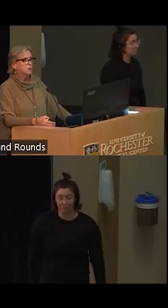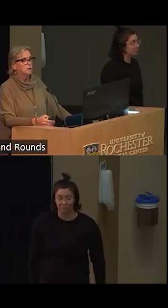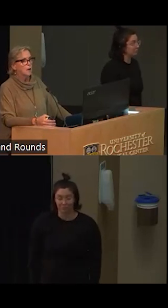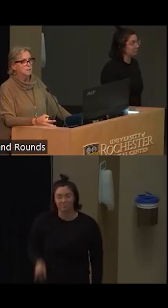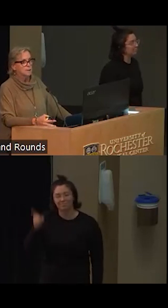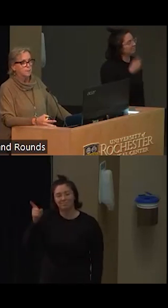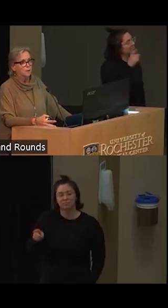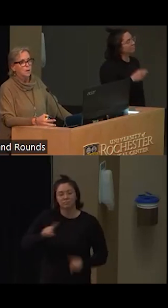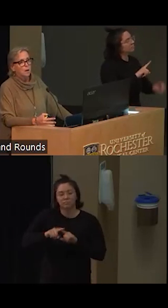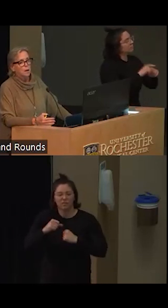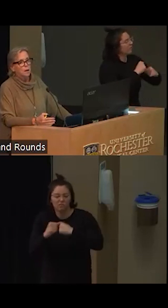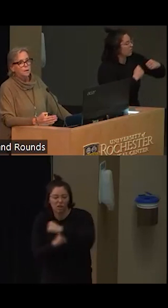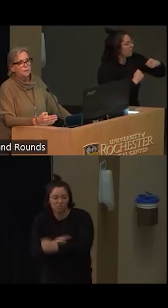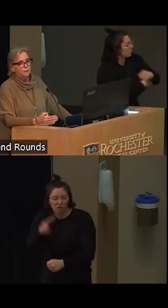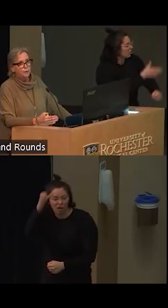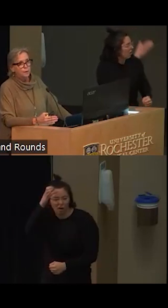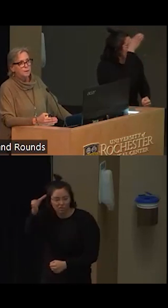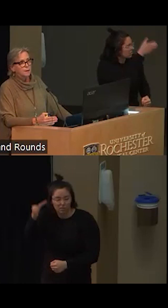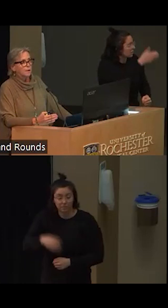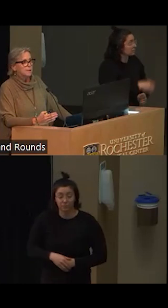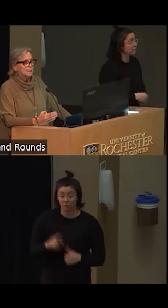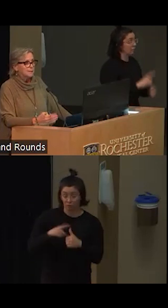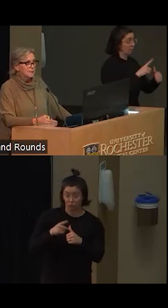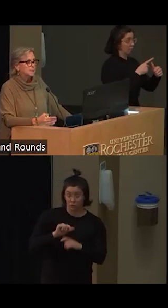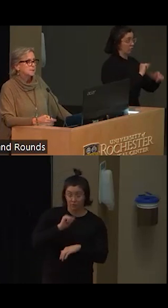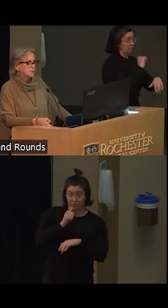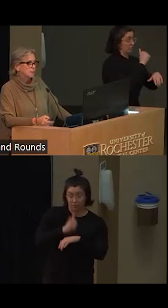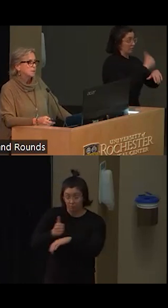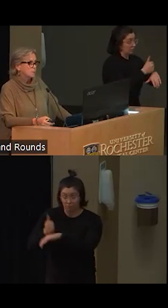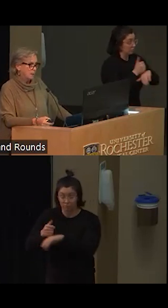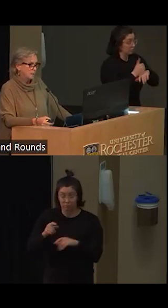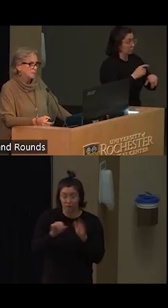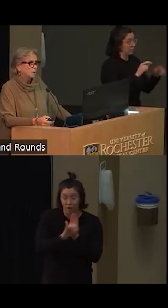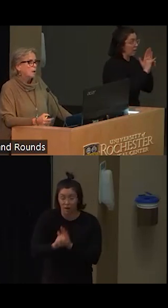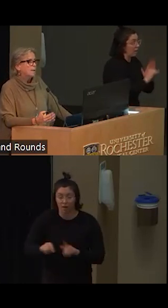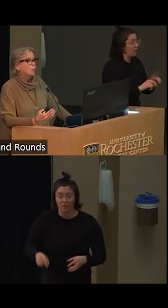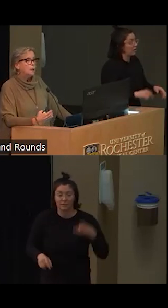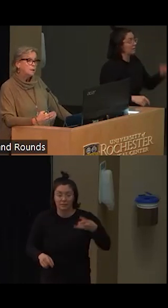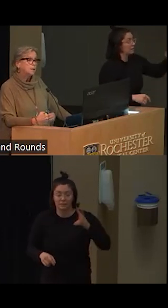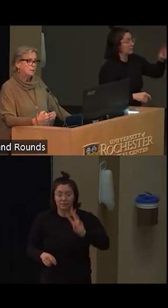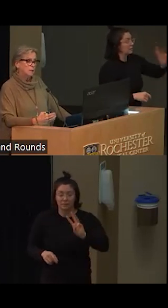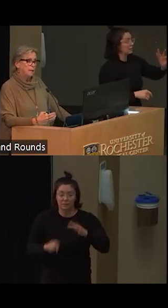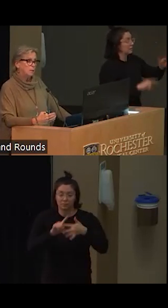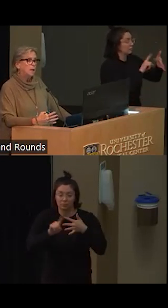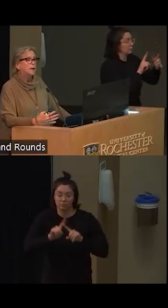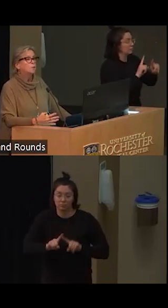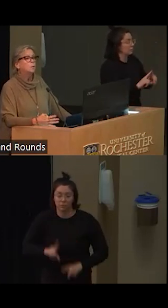foundational Concepts they first identified six distinct domains that we need to think about as